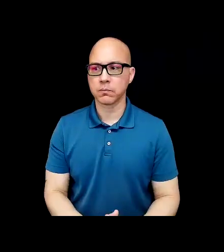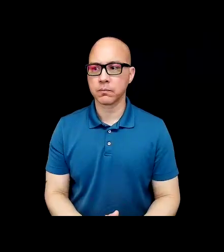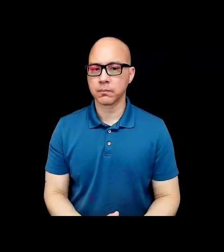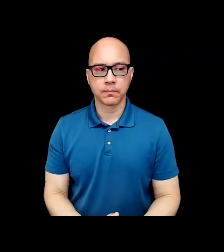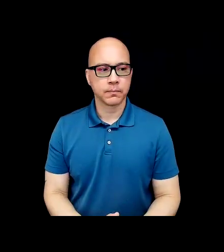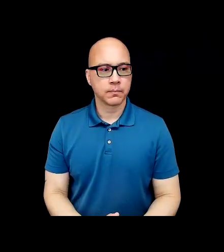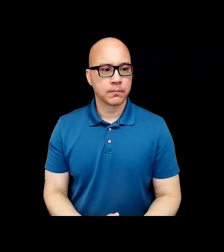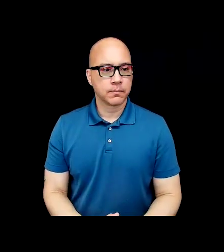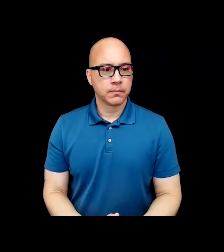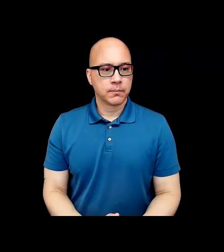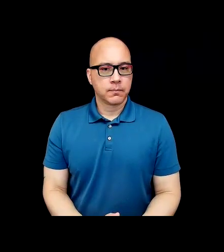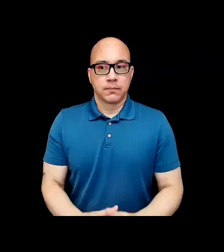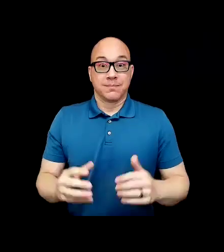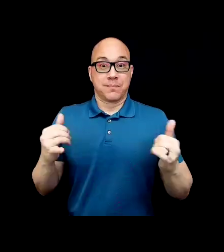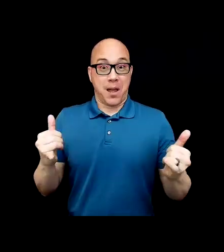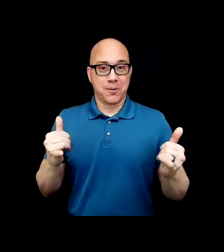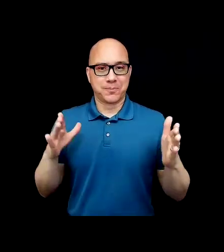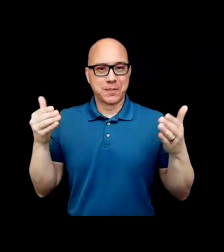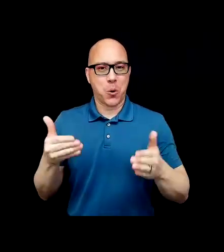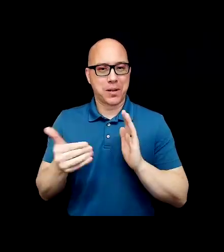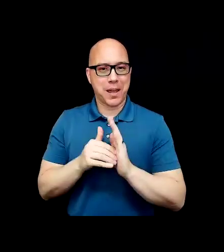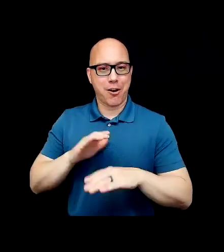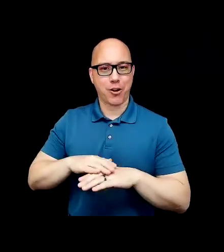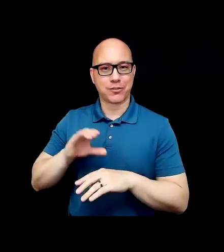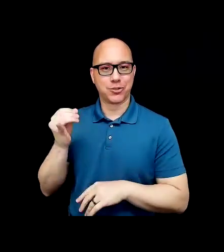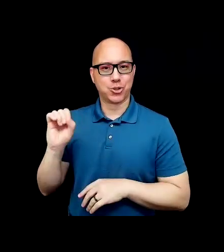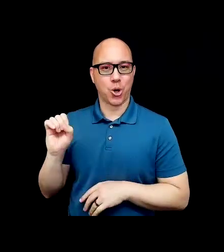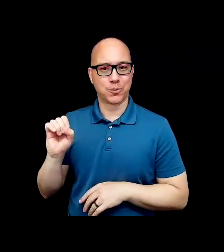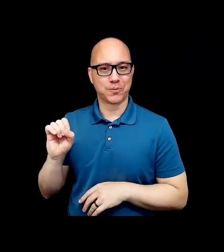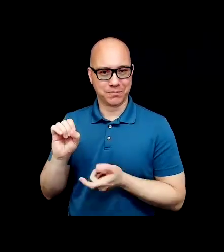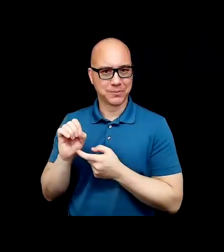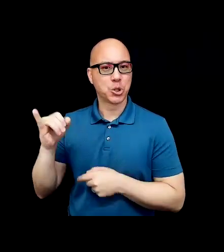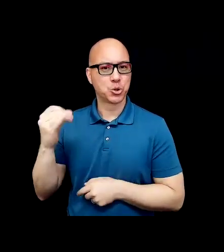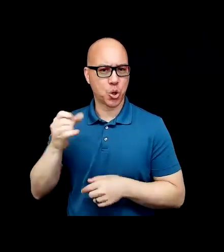So, let's go back to Joe. So, Joe chose the accounting system